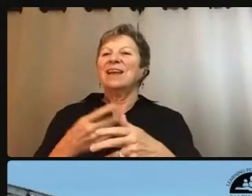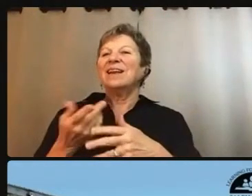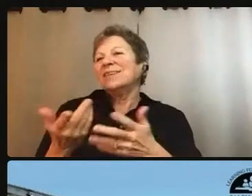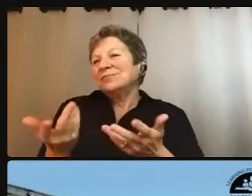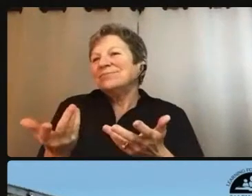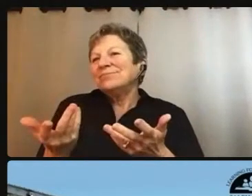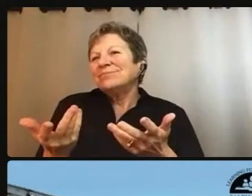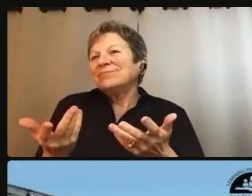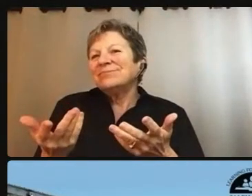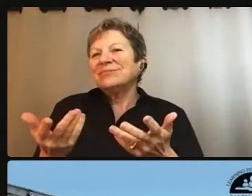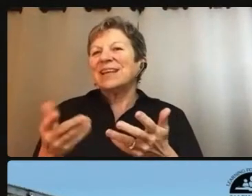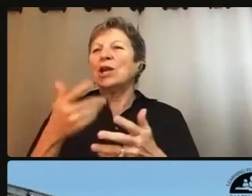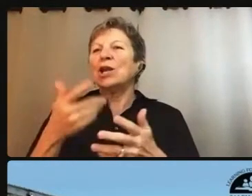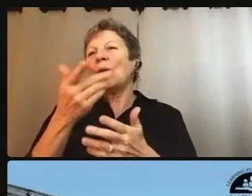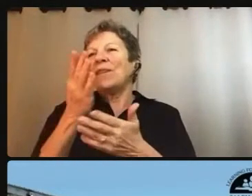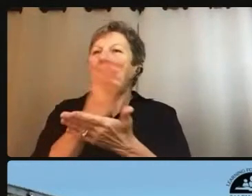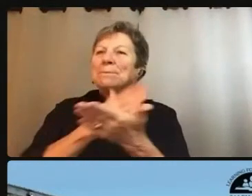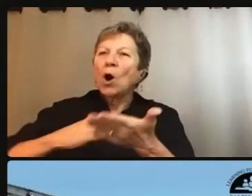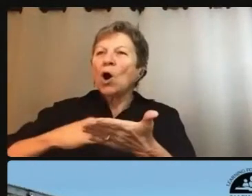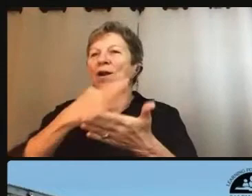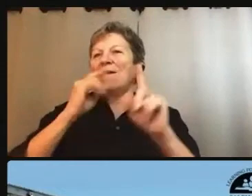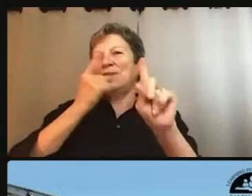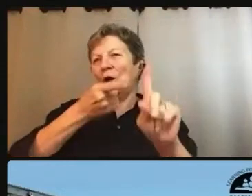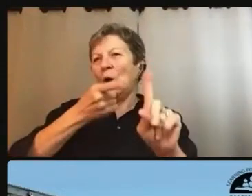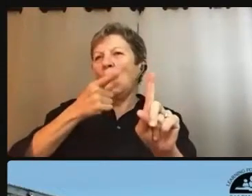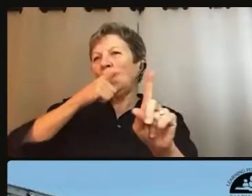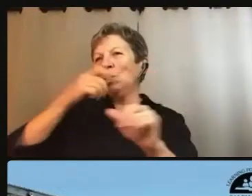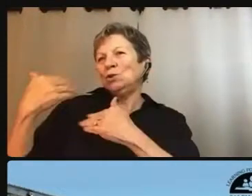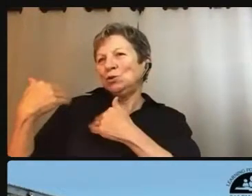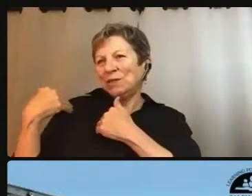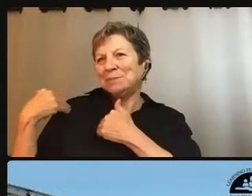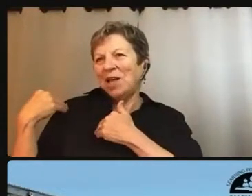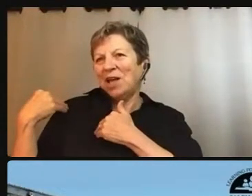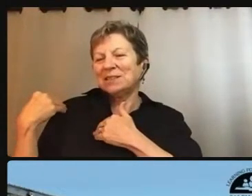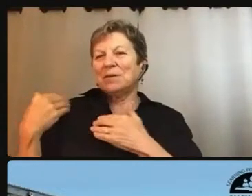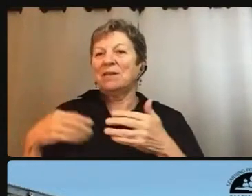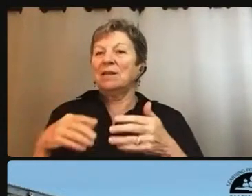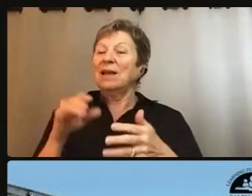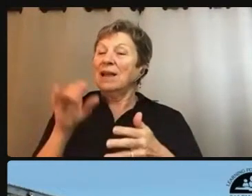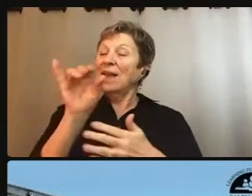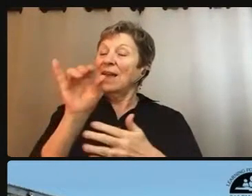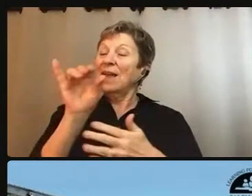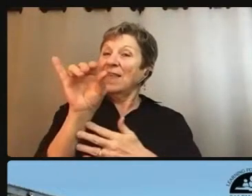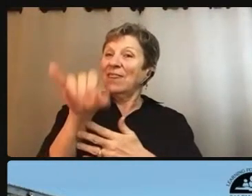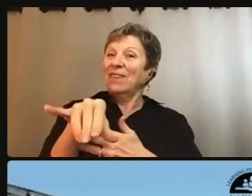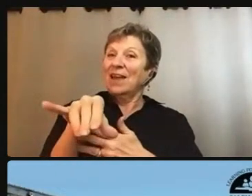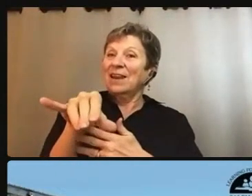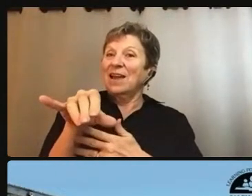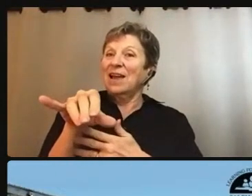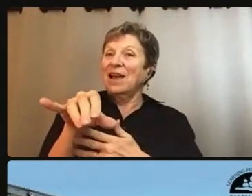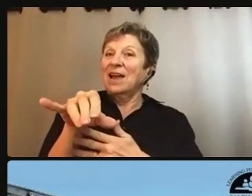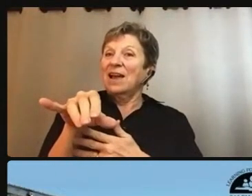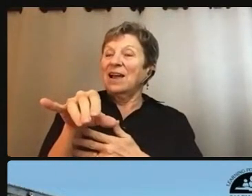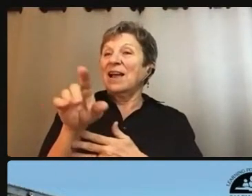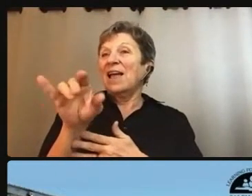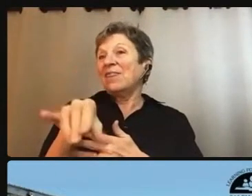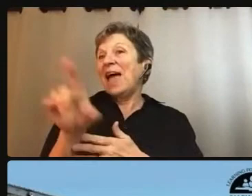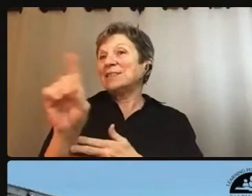SPECIFIC ON WHO'S RESPONSIBLE